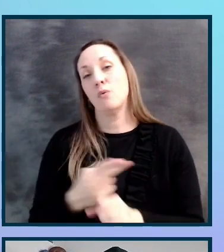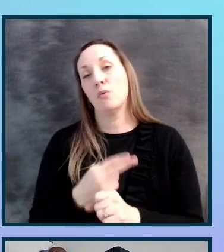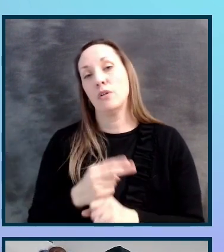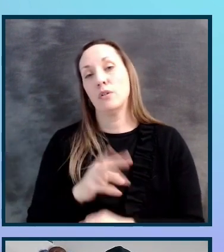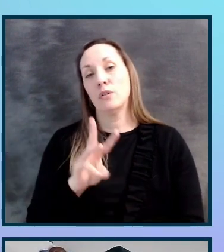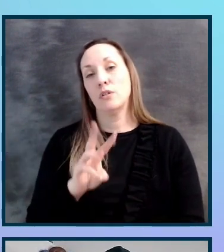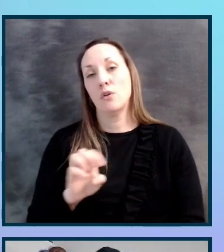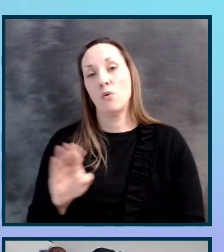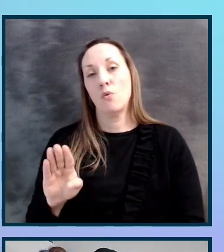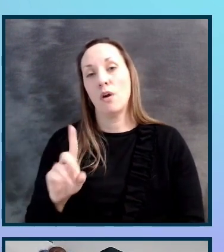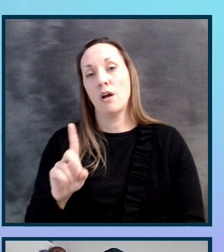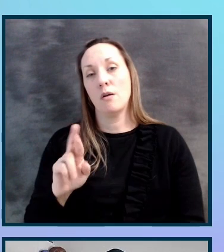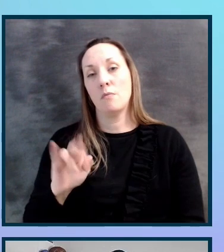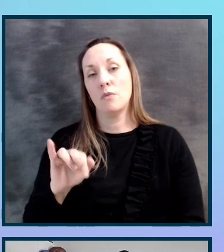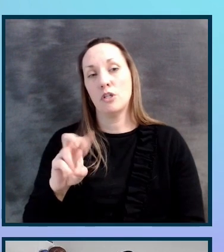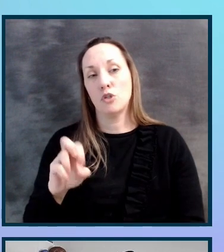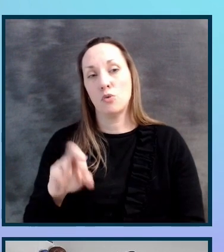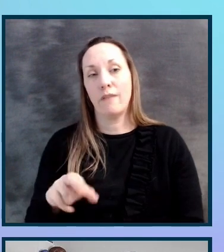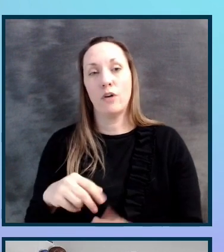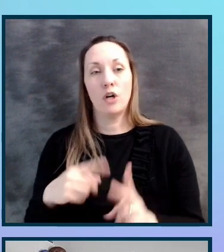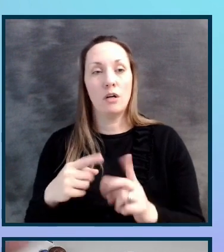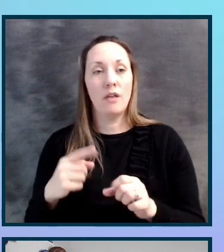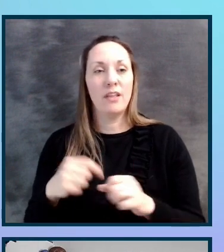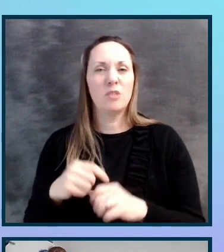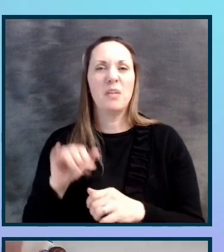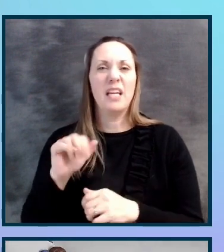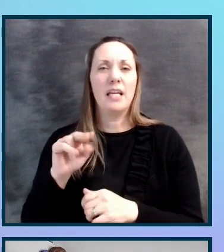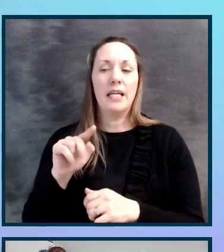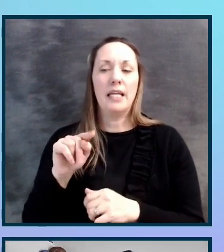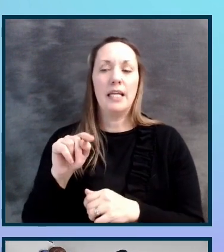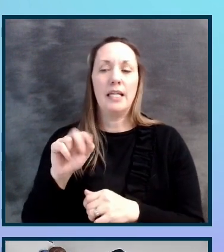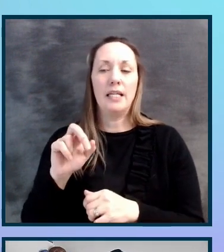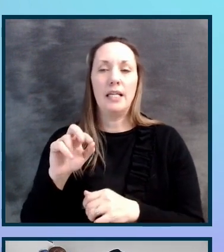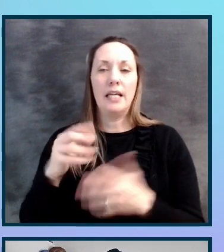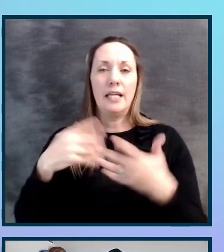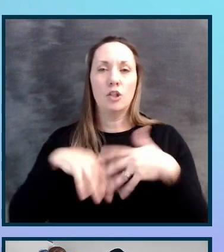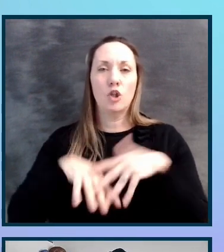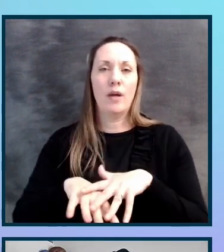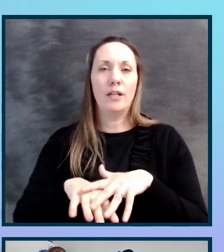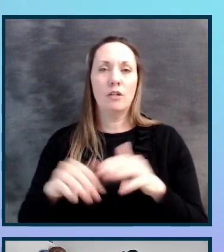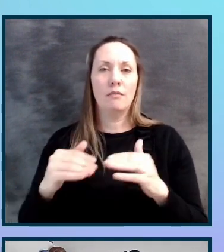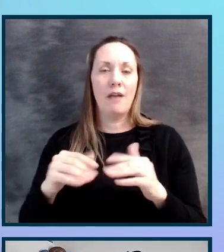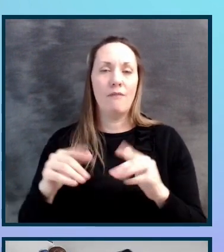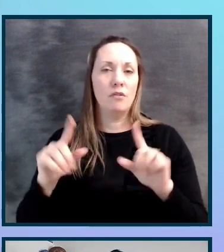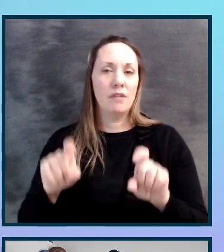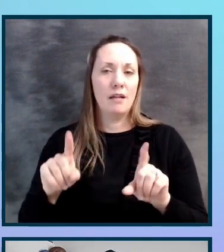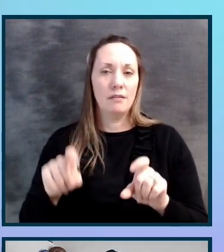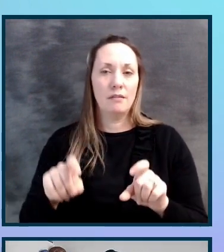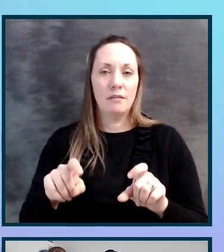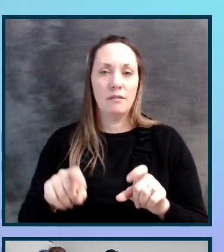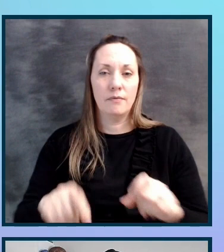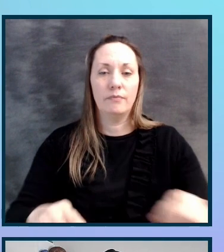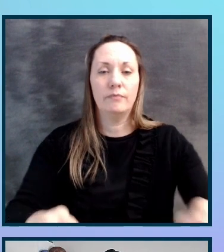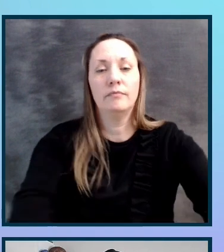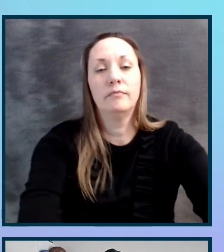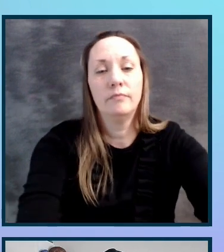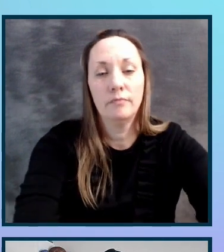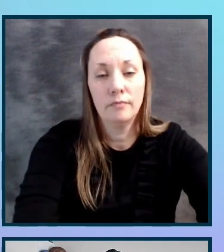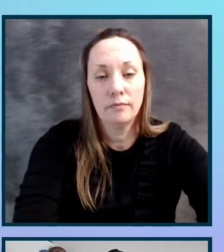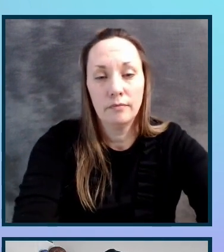to test their content. So this would be an integration level test so full page of testing. If I was using selenium web driver, right?